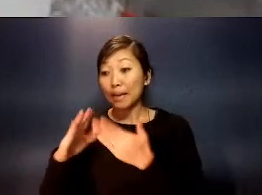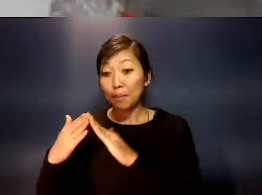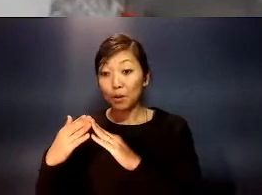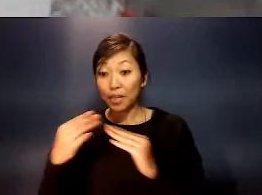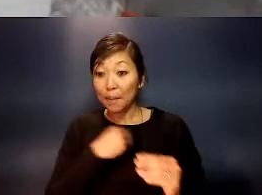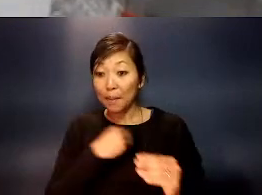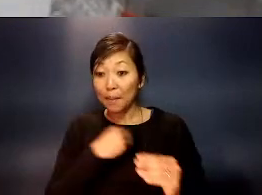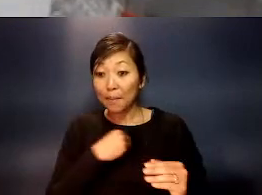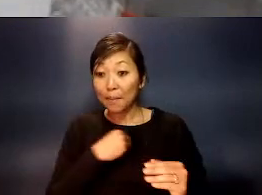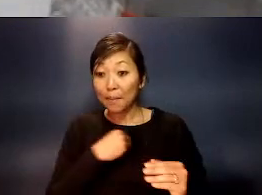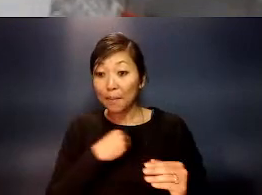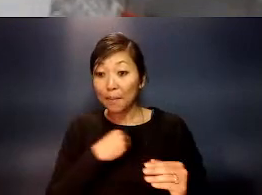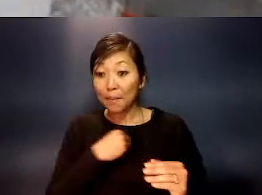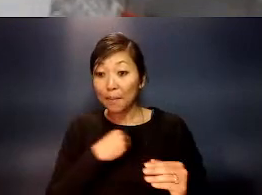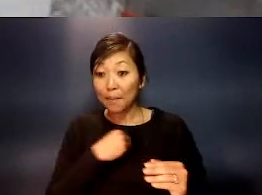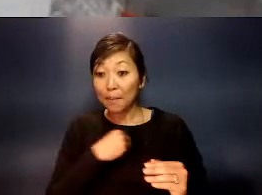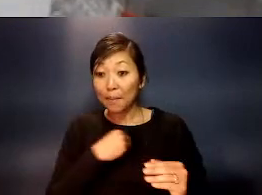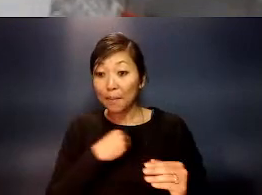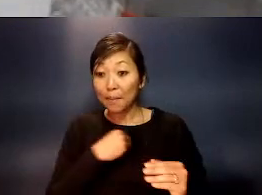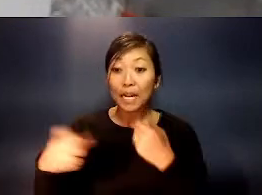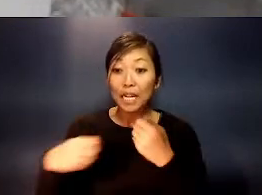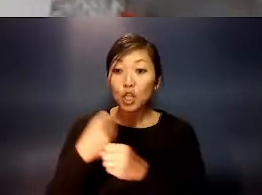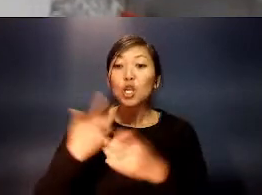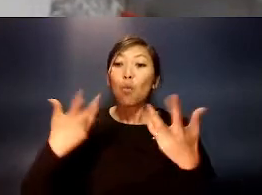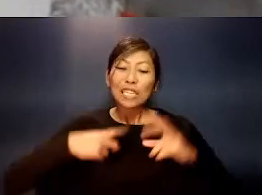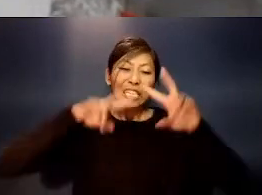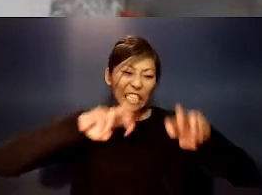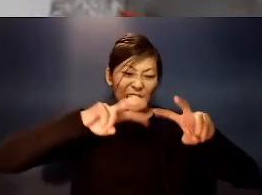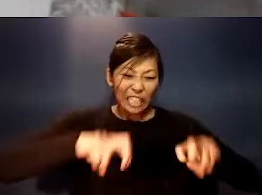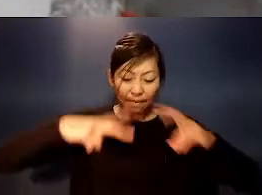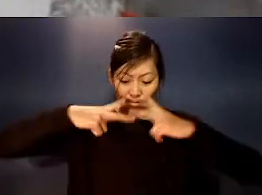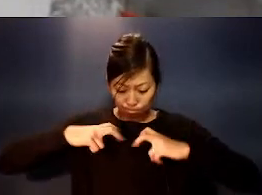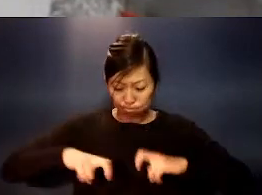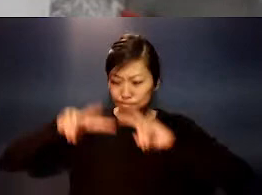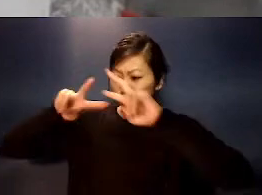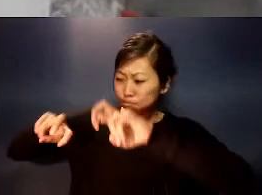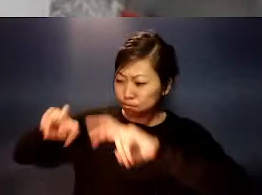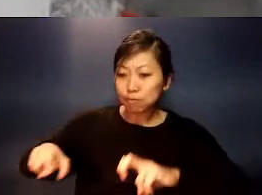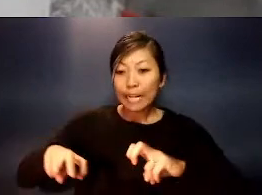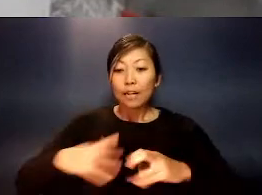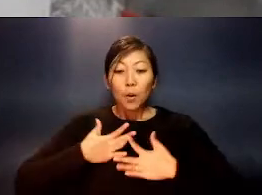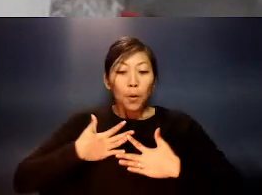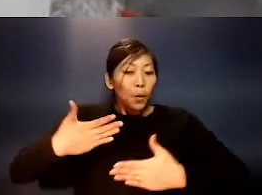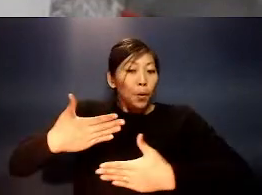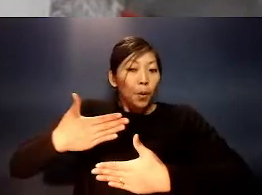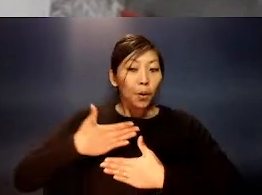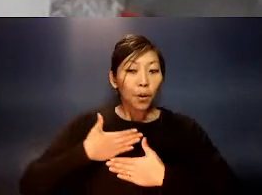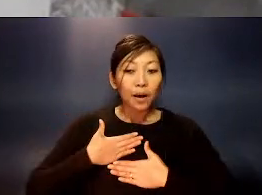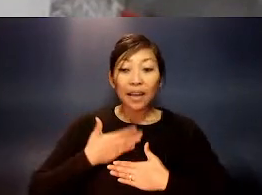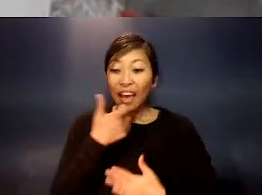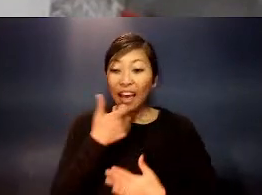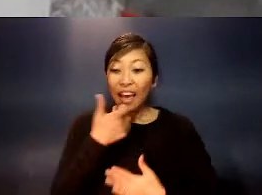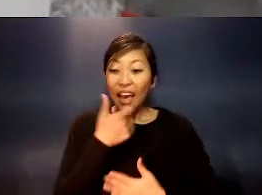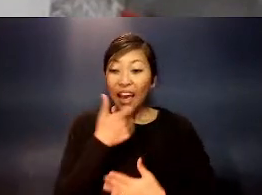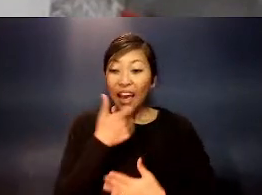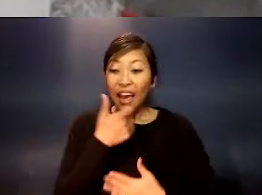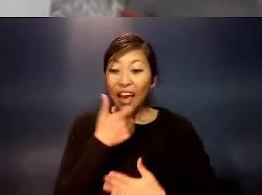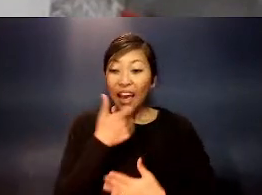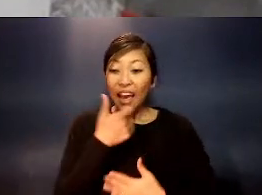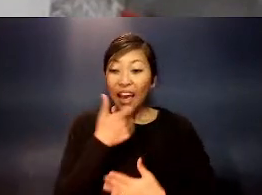THAT WE HAVE TO DO THINGS A CERTAIN WAY AND ASK THAT IF THIS WAS, AS ONE CALLER PUT IT, ANY OTHER DEPARTMENT, WHAT WOULD YOU WANT YOUR ELECTED LEADERS TO DO.